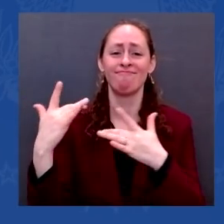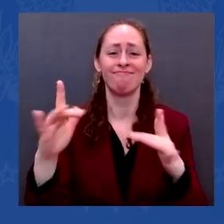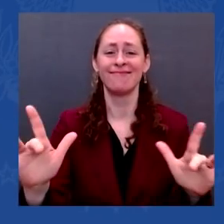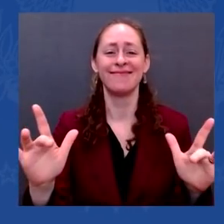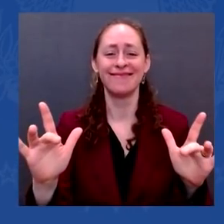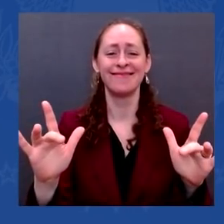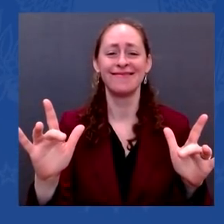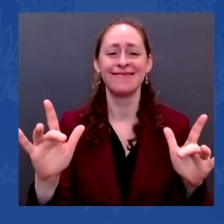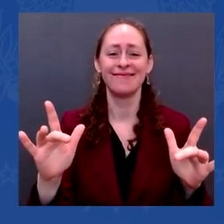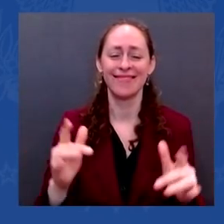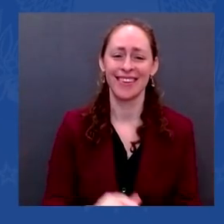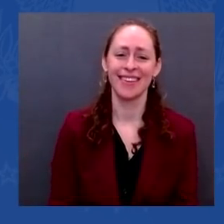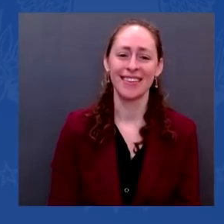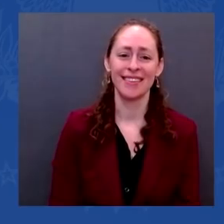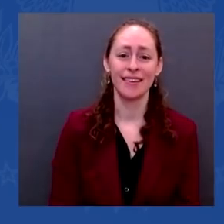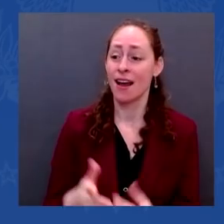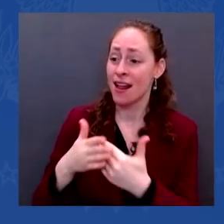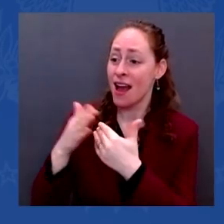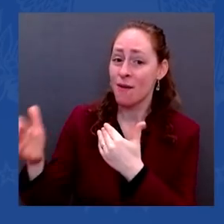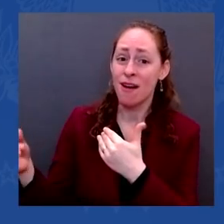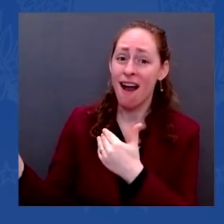And he's called us to love him with all our hearts.